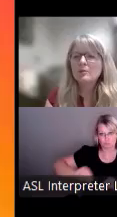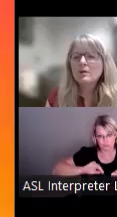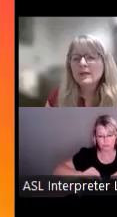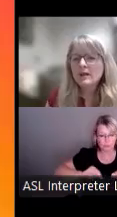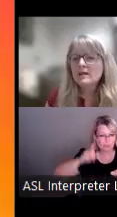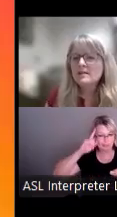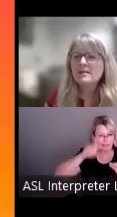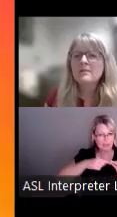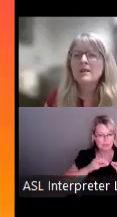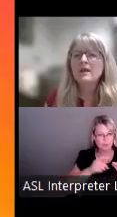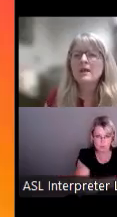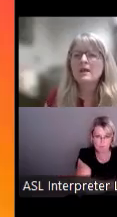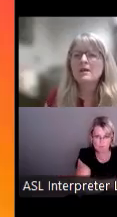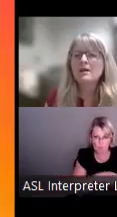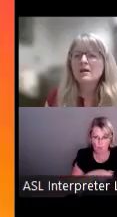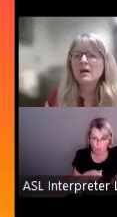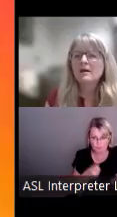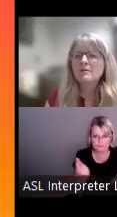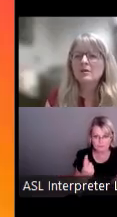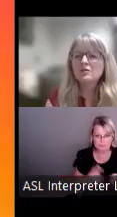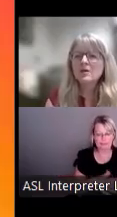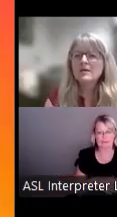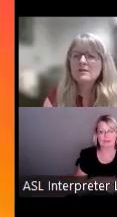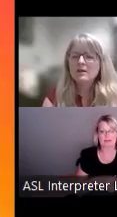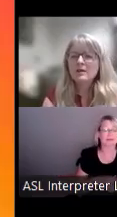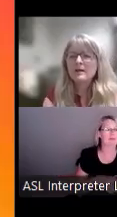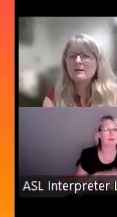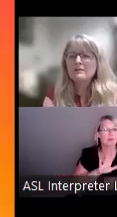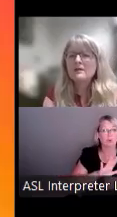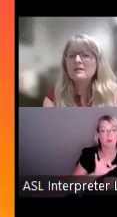you're pulling on something, your joints are kind of